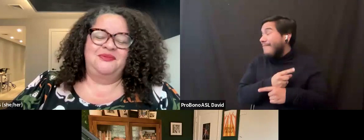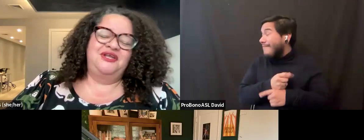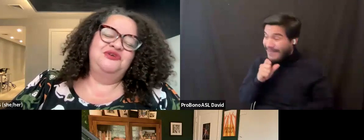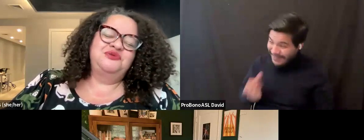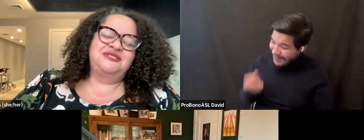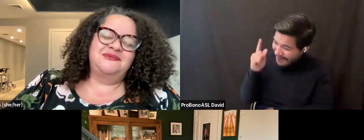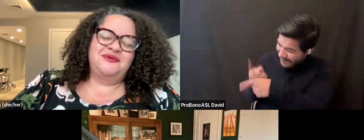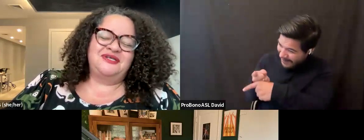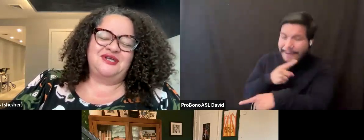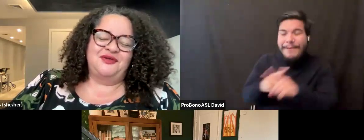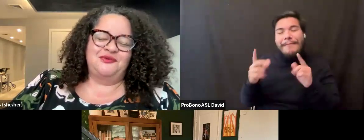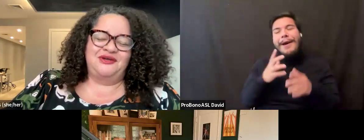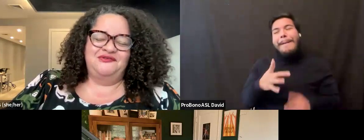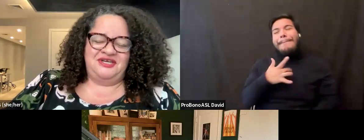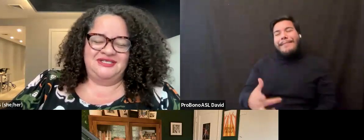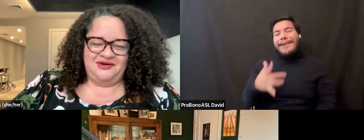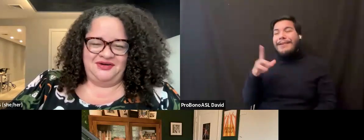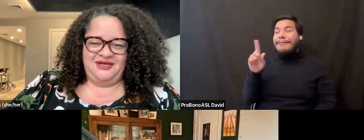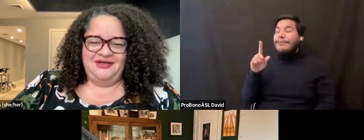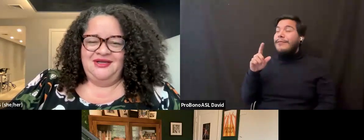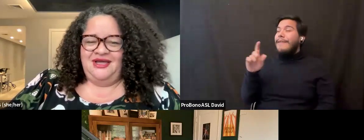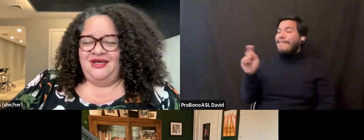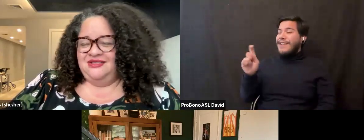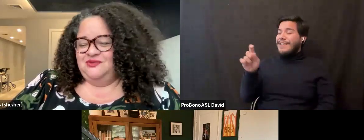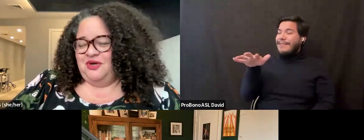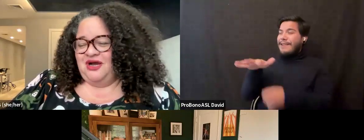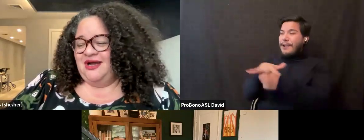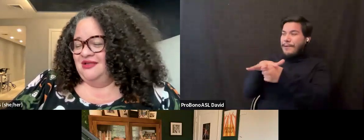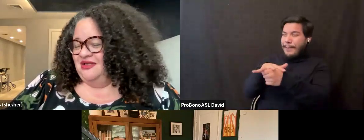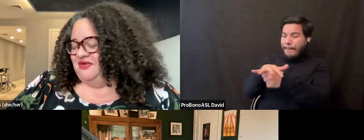but my usual stomping grounds are the greater Phoenix area and where I live